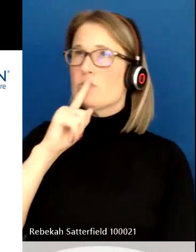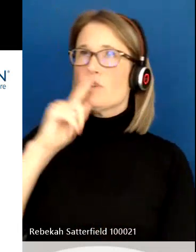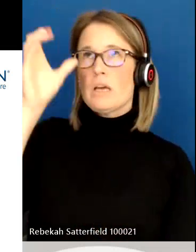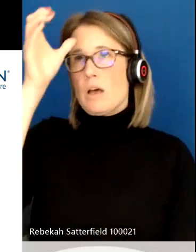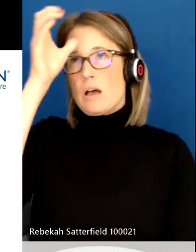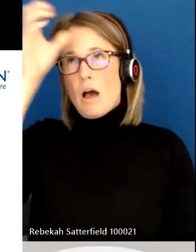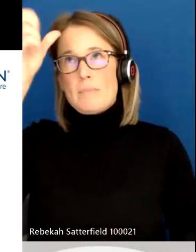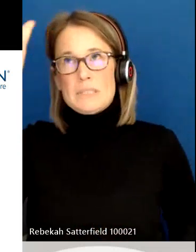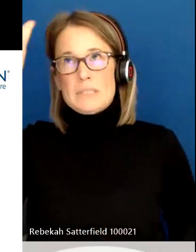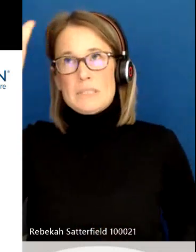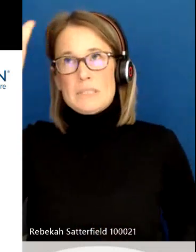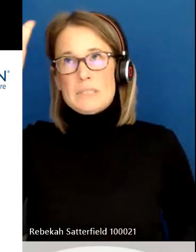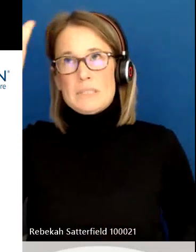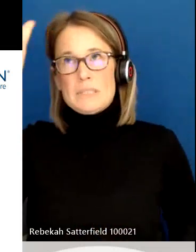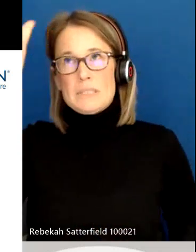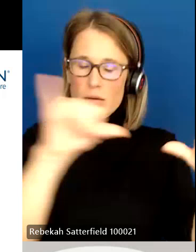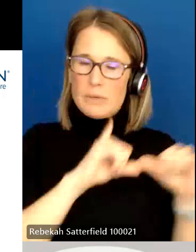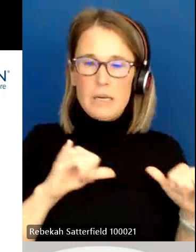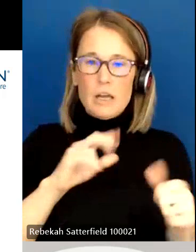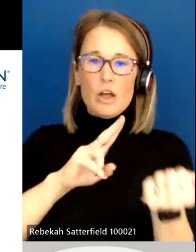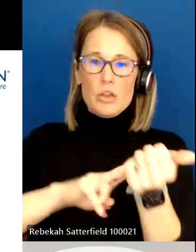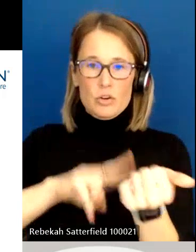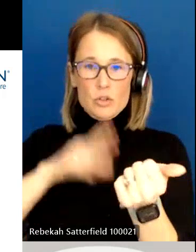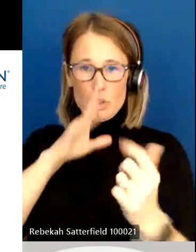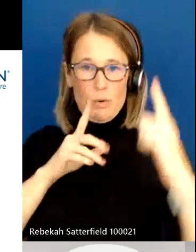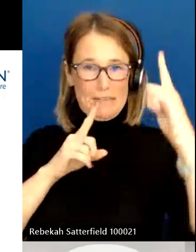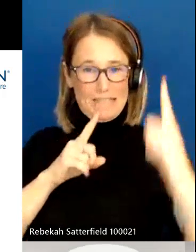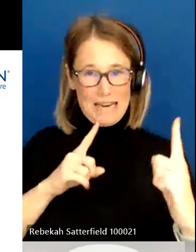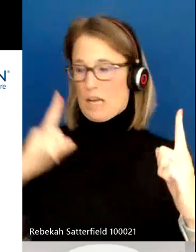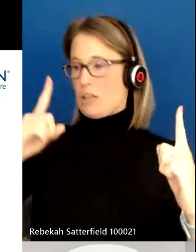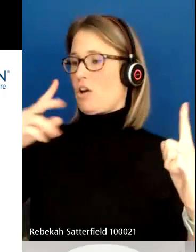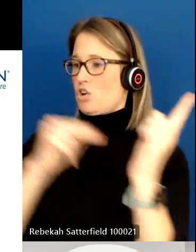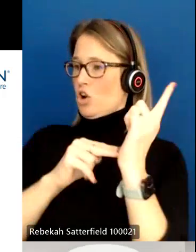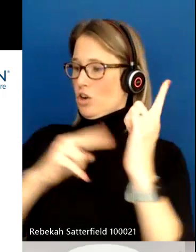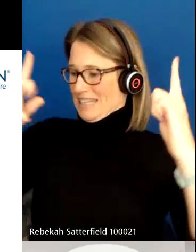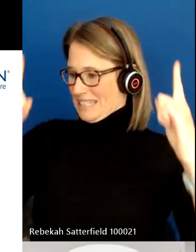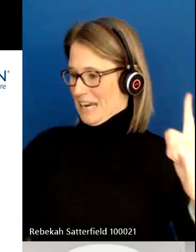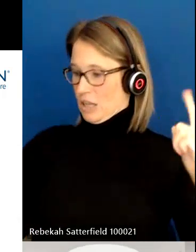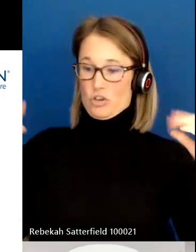standing at the patient's bedside talking to each other about the patient without having